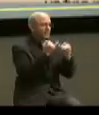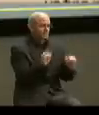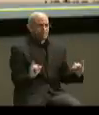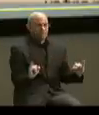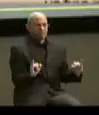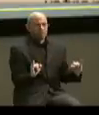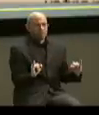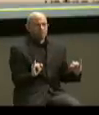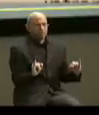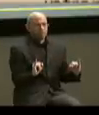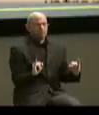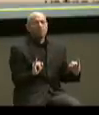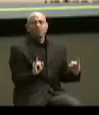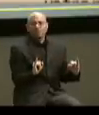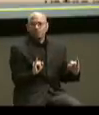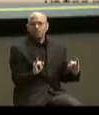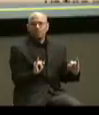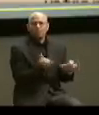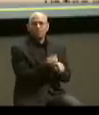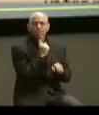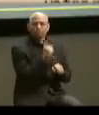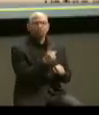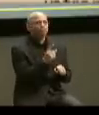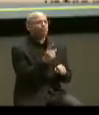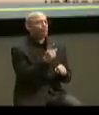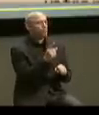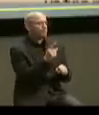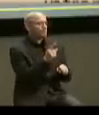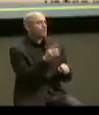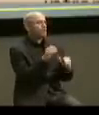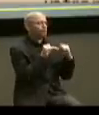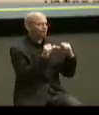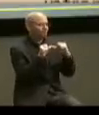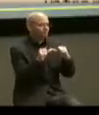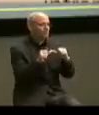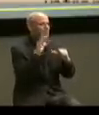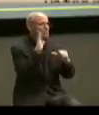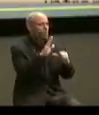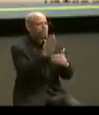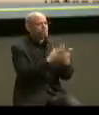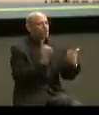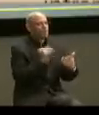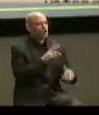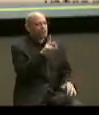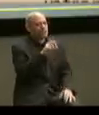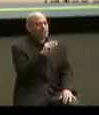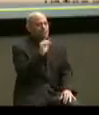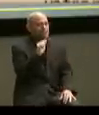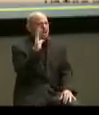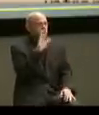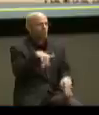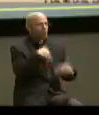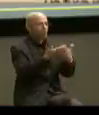EMBRACING SUSTAINABILITY AND MAKING IT PART AFTER OUR COUNTRY'S DNA WILL HELP GET US THERE.